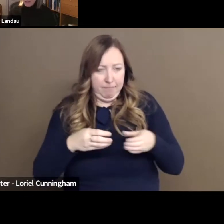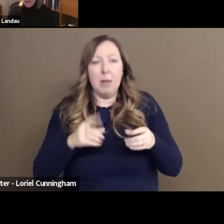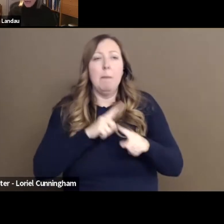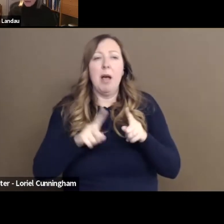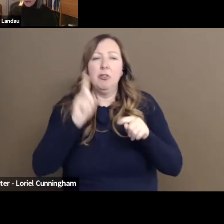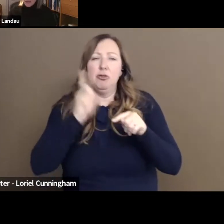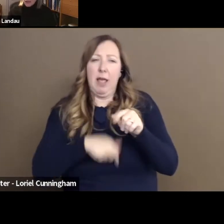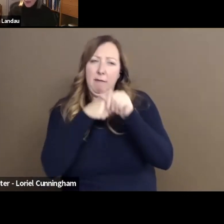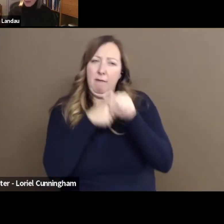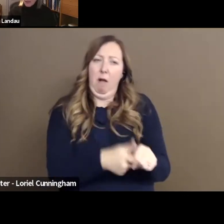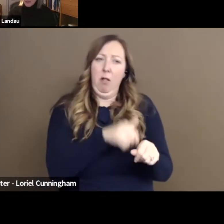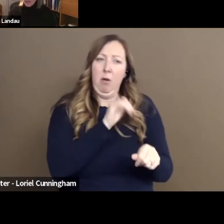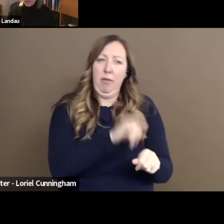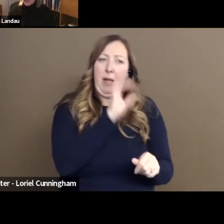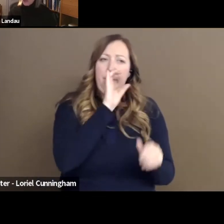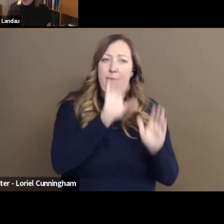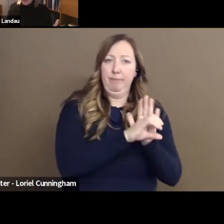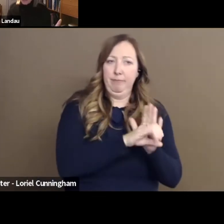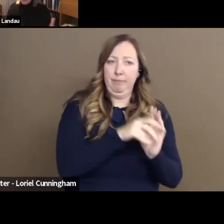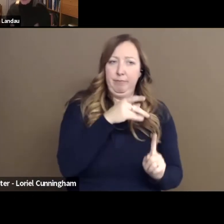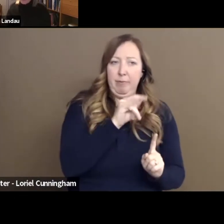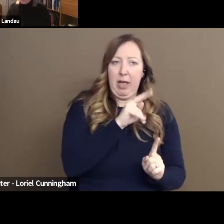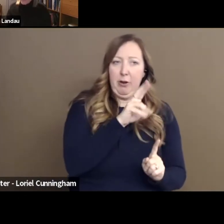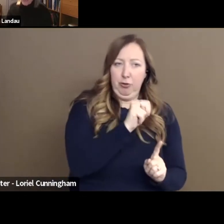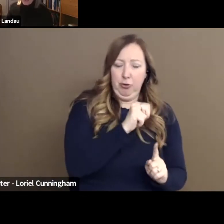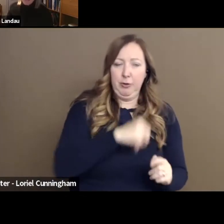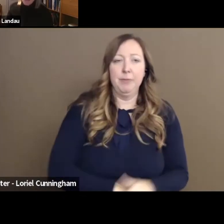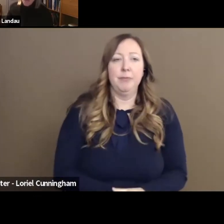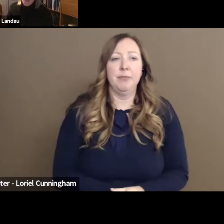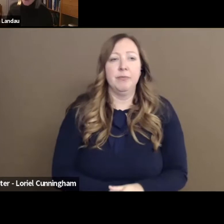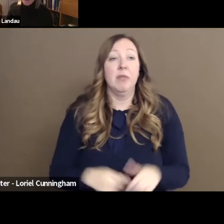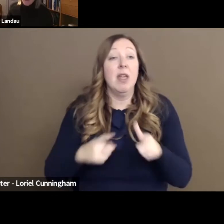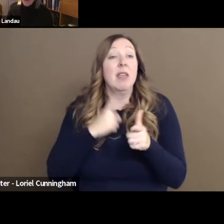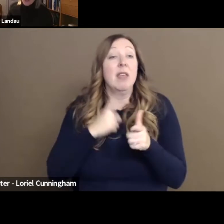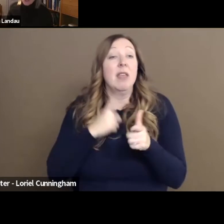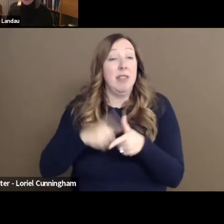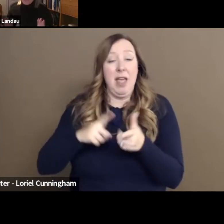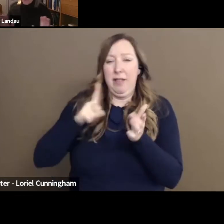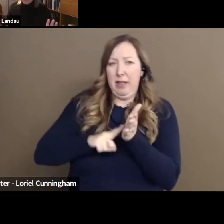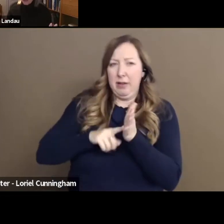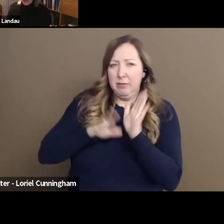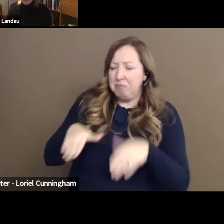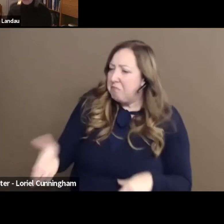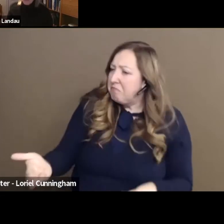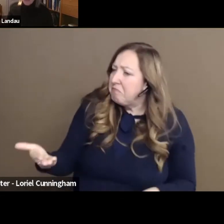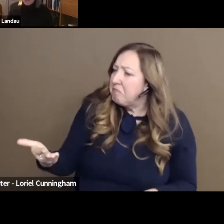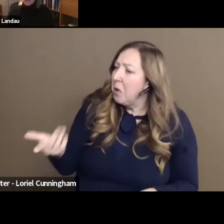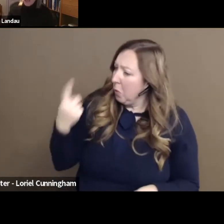and the experimenter then asks her what do you think how is that